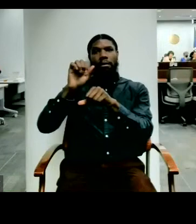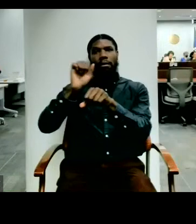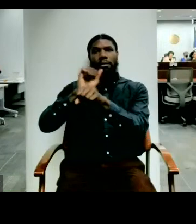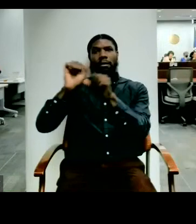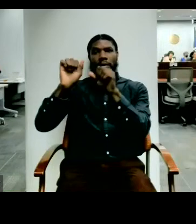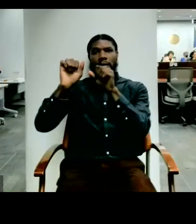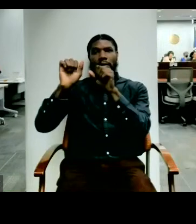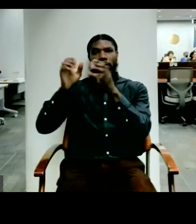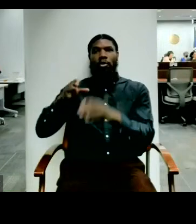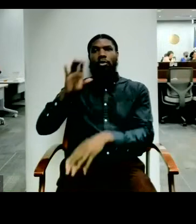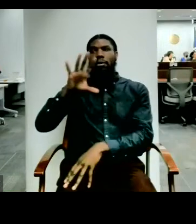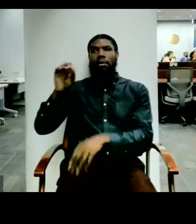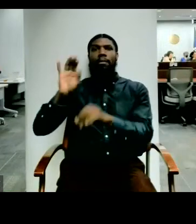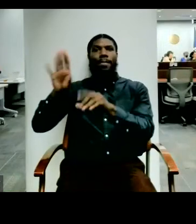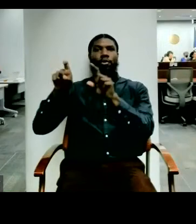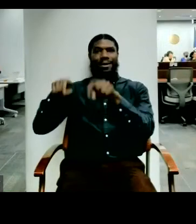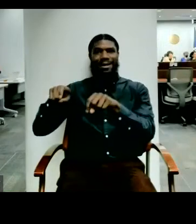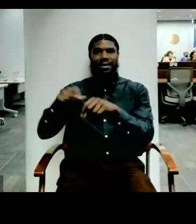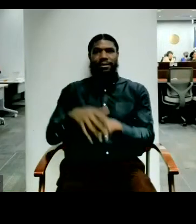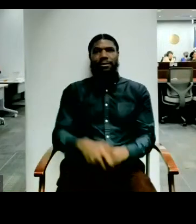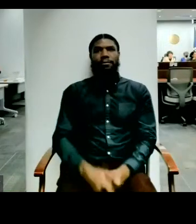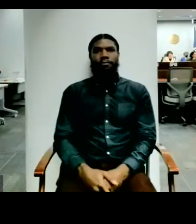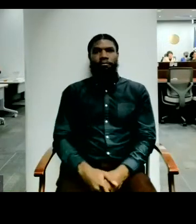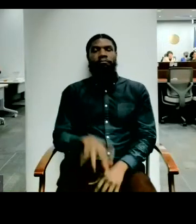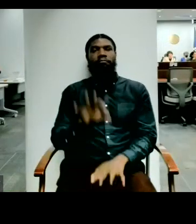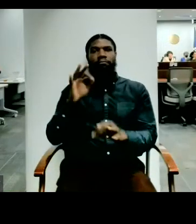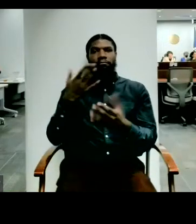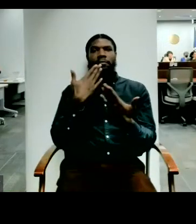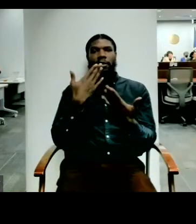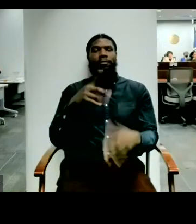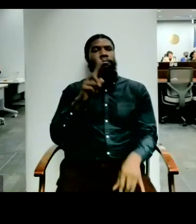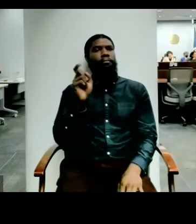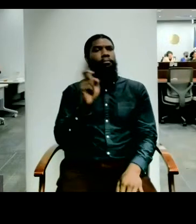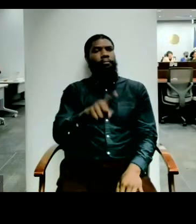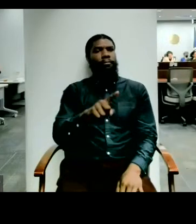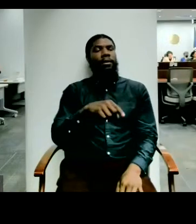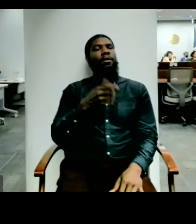Thank you, Mr. Ford knee, I wanted to ask you a question. You talked about the security of